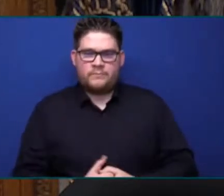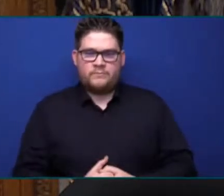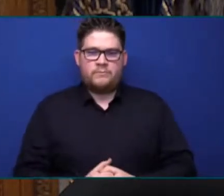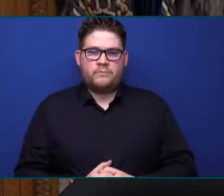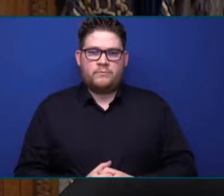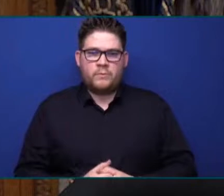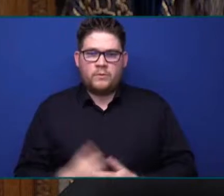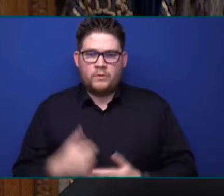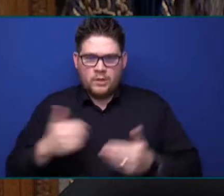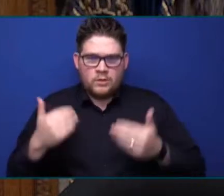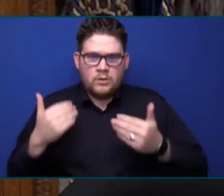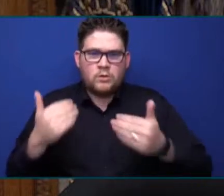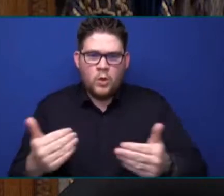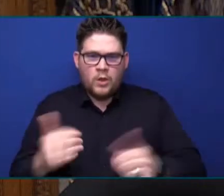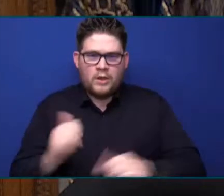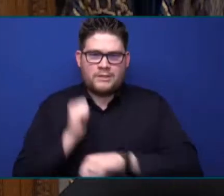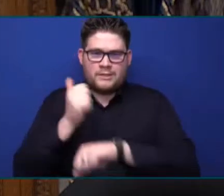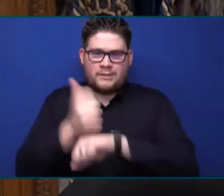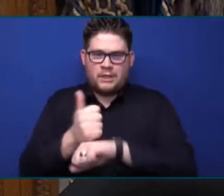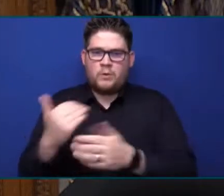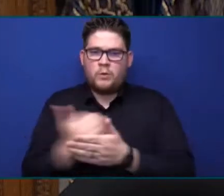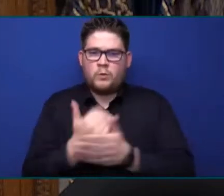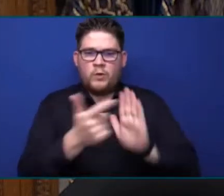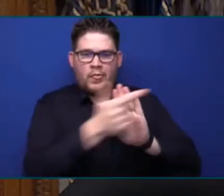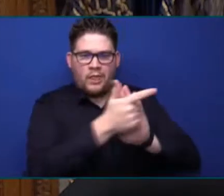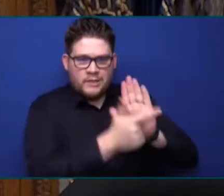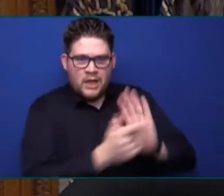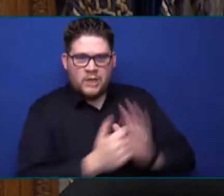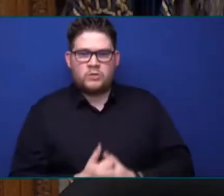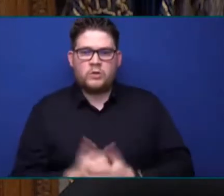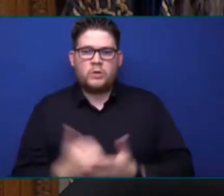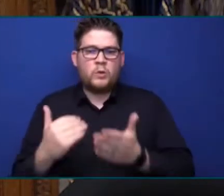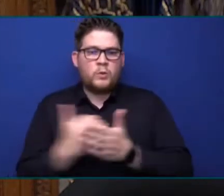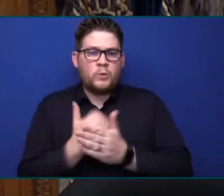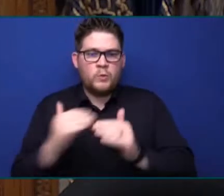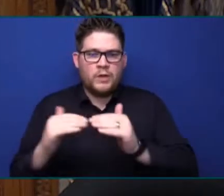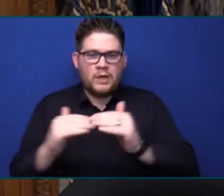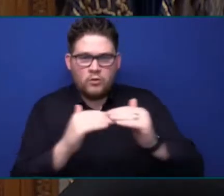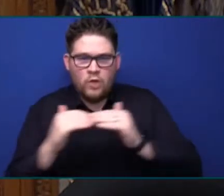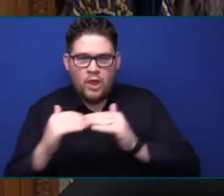equity and the equal access to opportunities will be critically important for consideration.